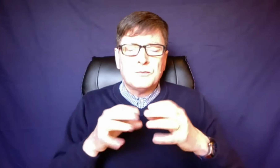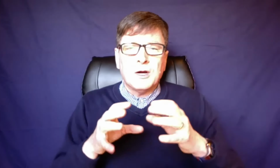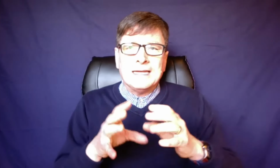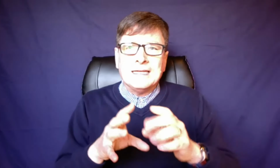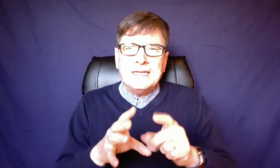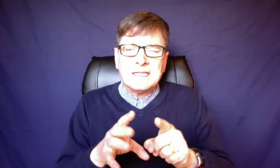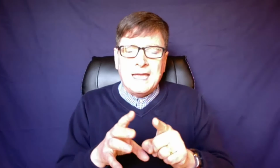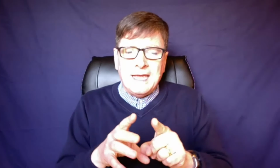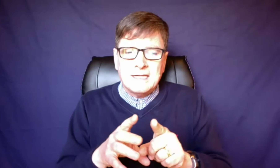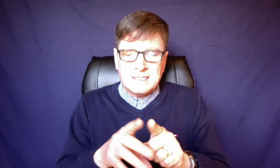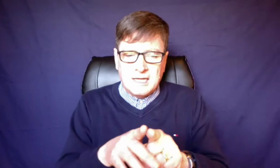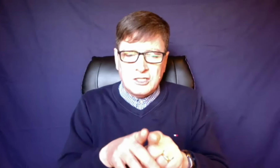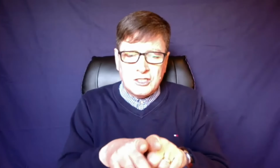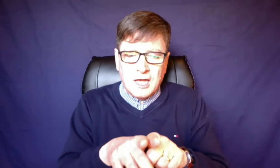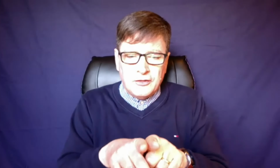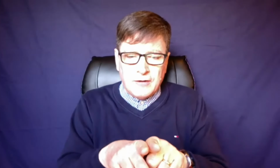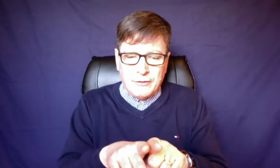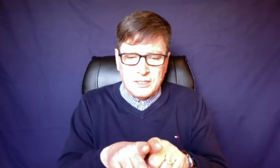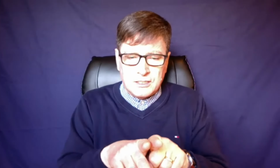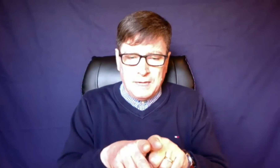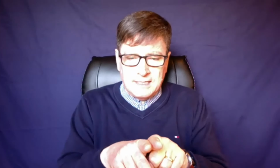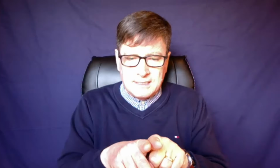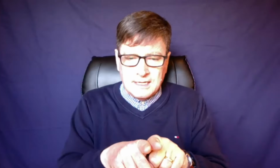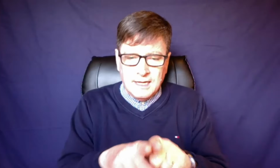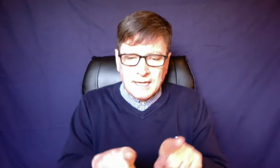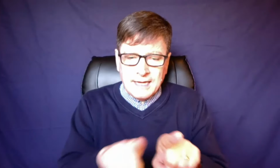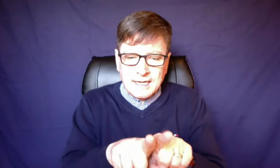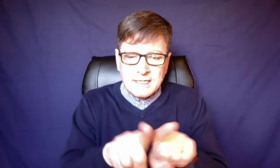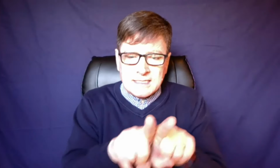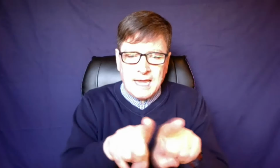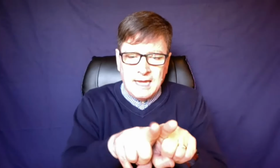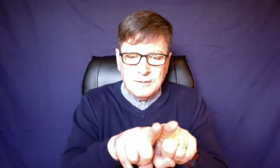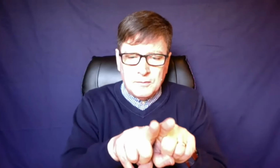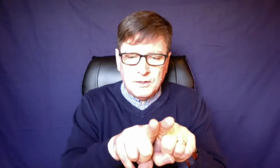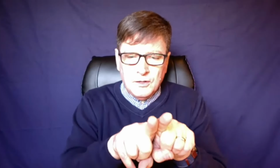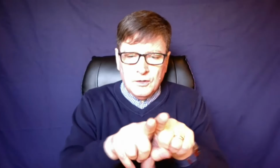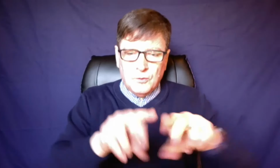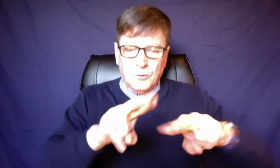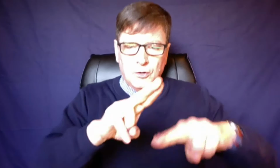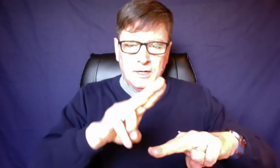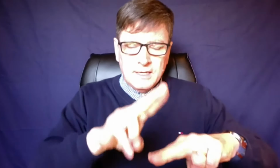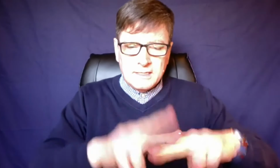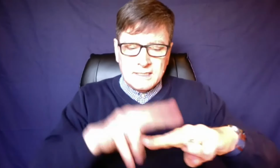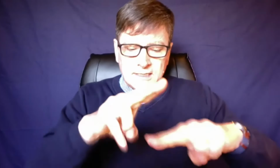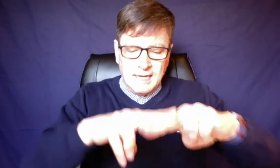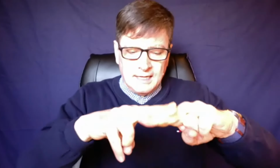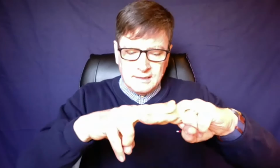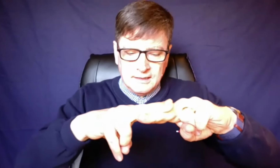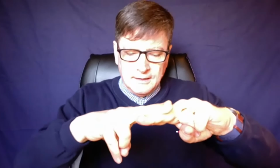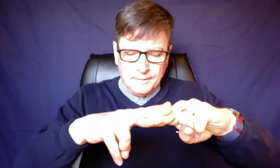thened has touch the body are often the easiest and signs where at